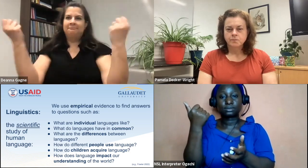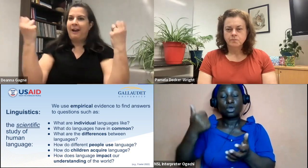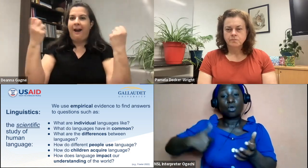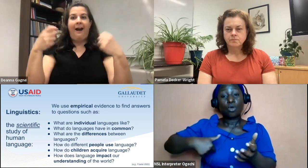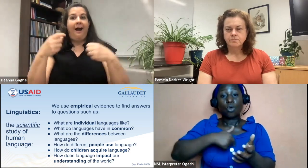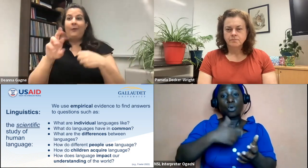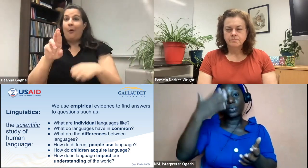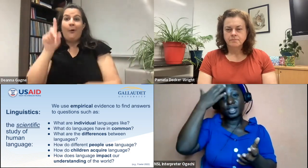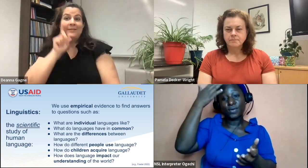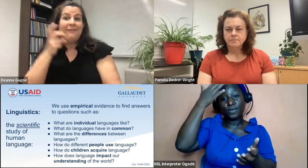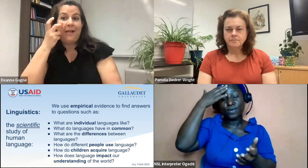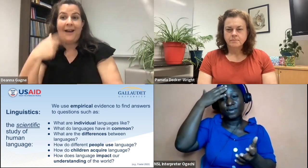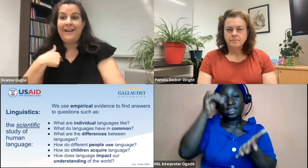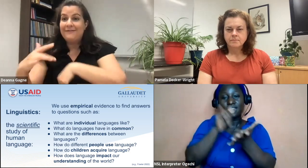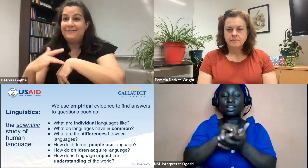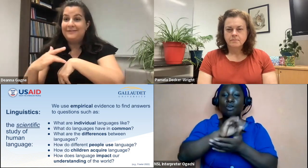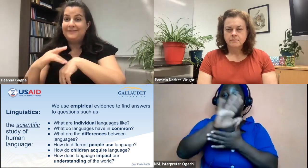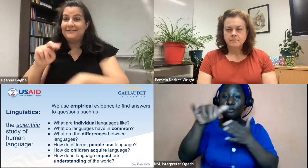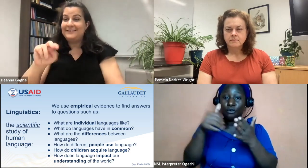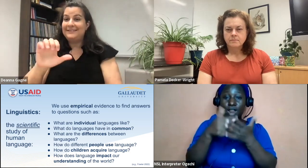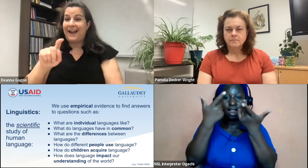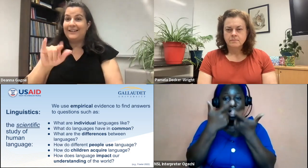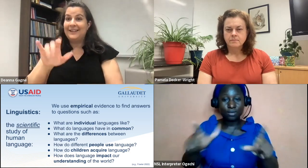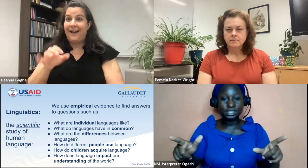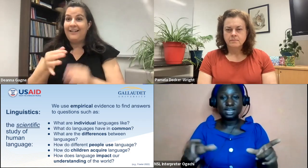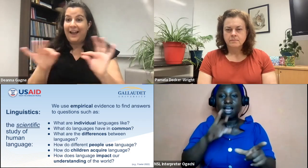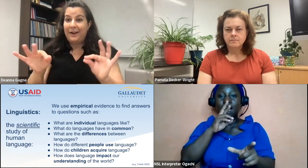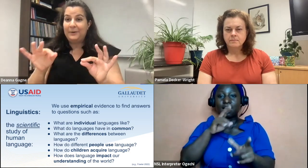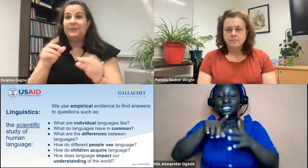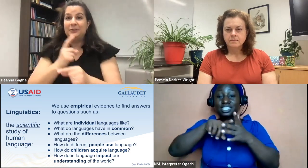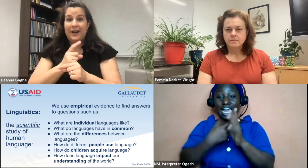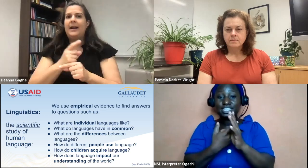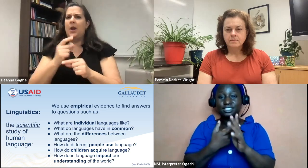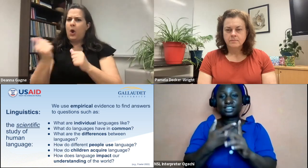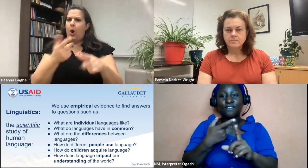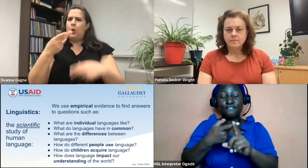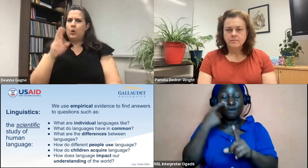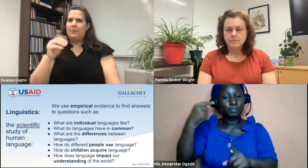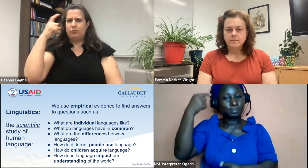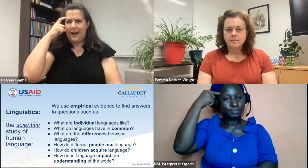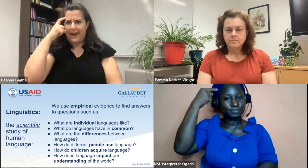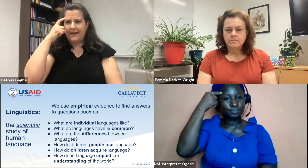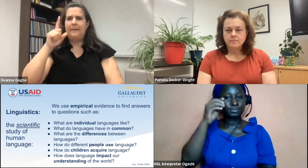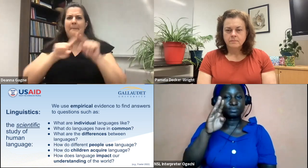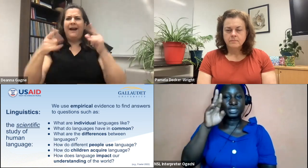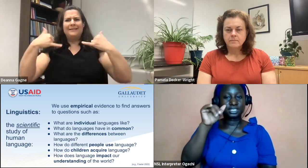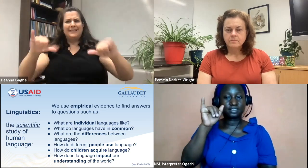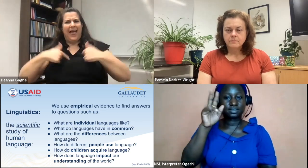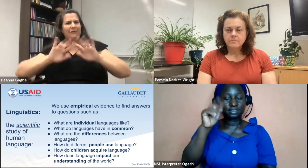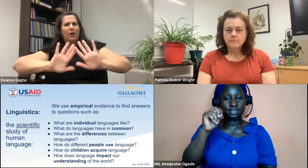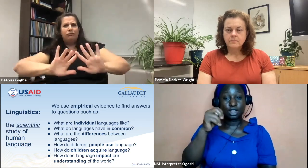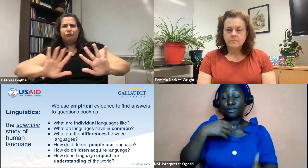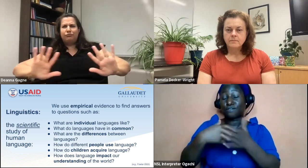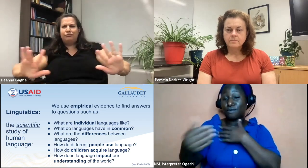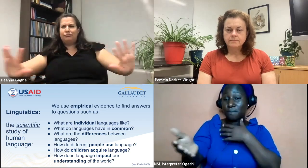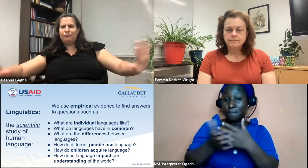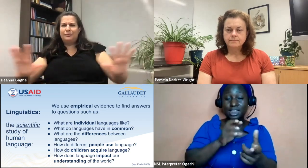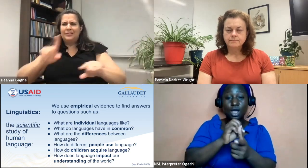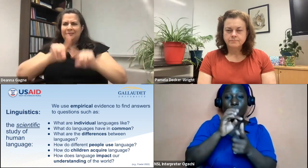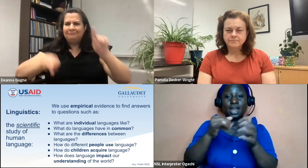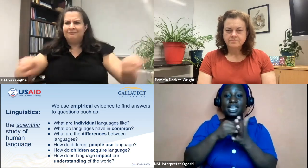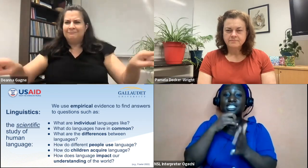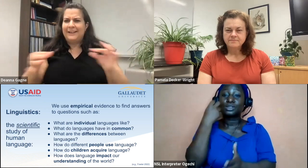regardless of whether it's a spoken language as a sign, language, or a tactile language, as deaf blind persons would use all human brains generate language.